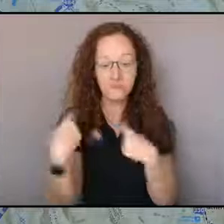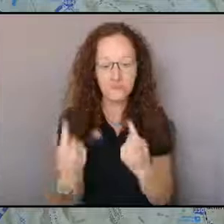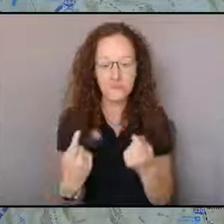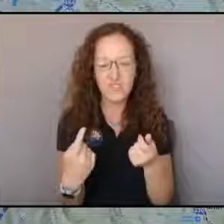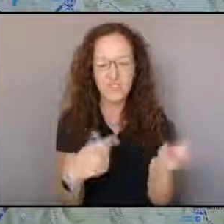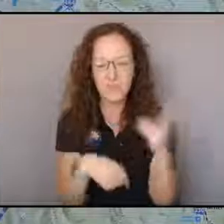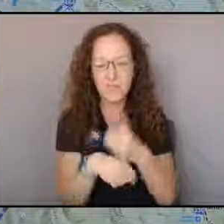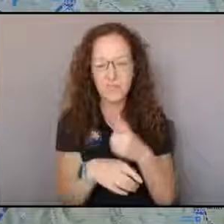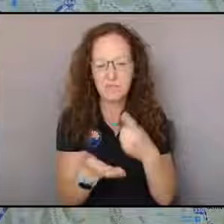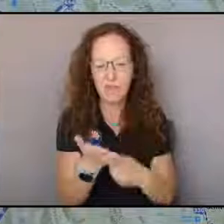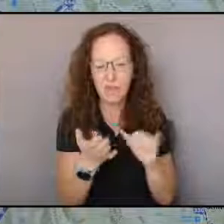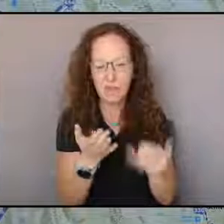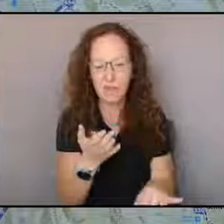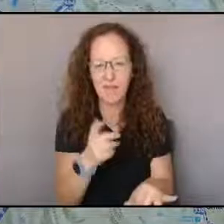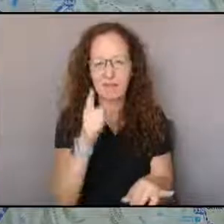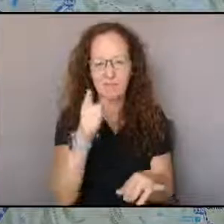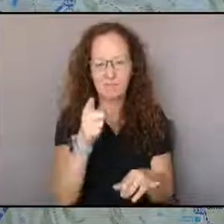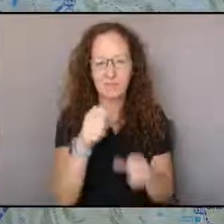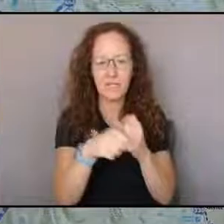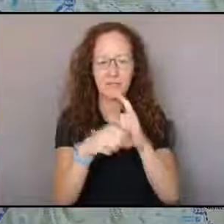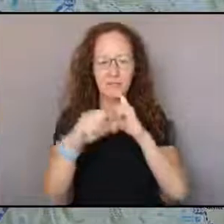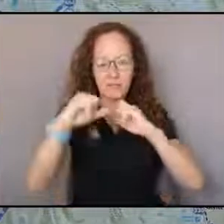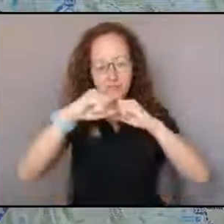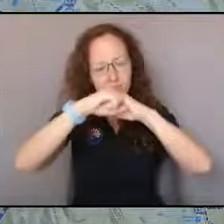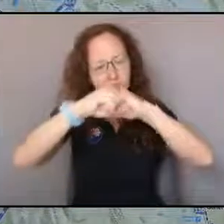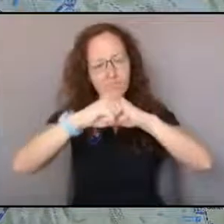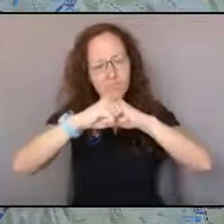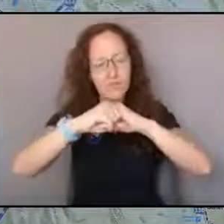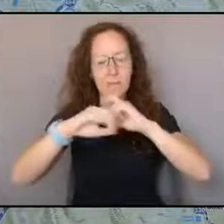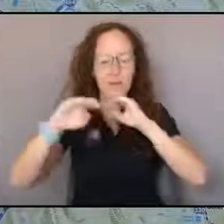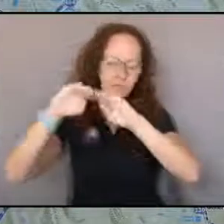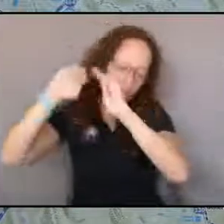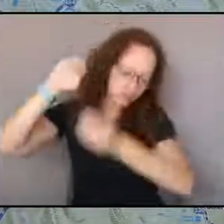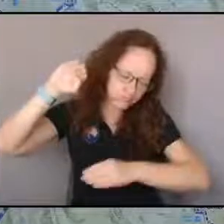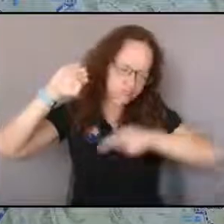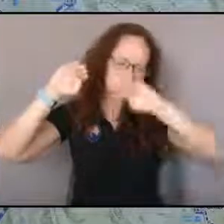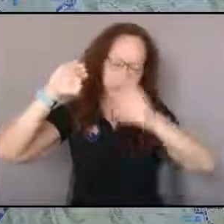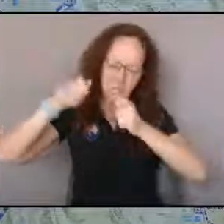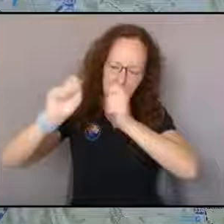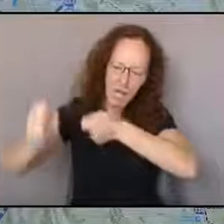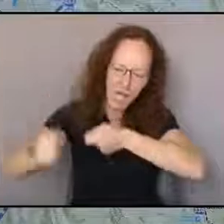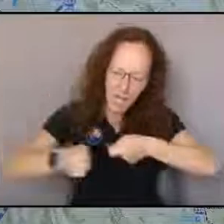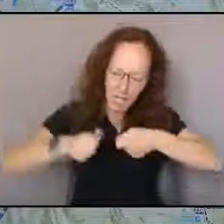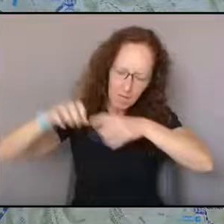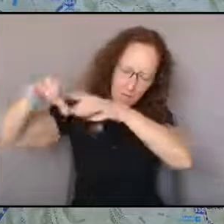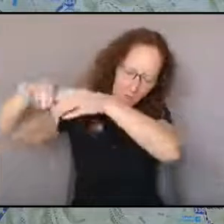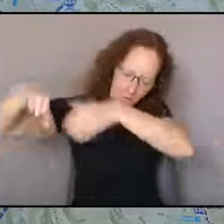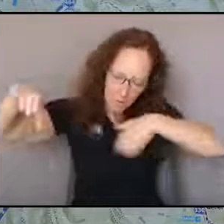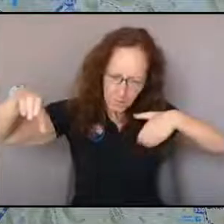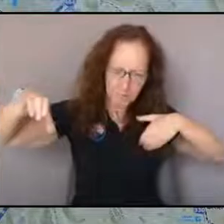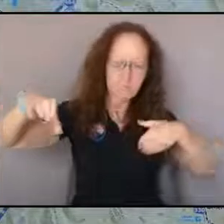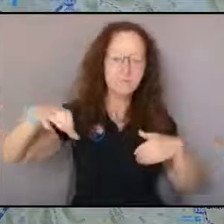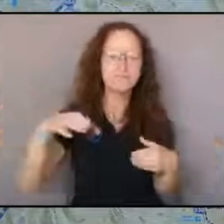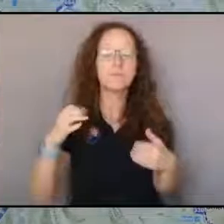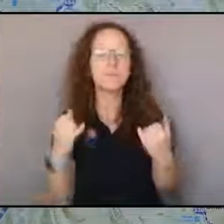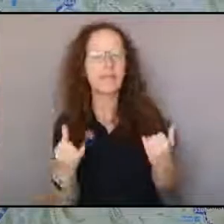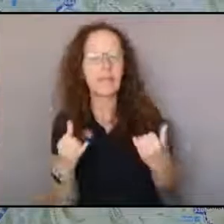ENSURING THIS IS SECURE BECAUSE OF THE LOCATION OF THIS HAND LINE ON THESE STEEP SLOPES. ANOTHER CREW IS IN